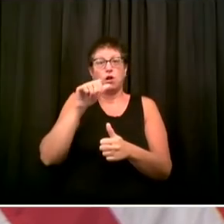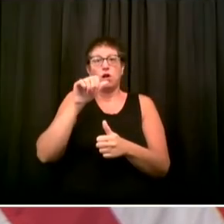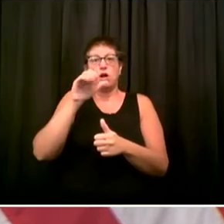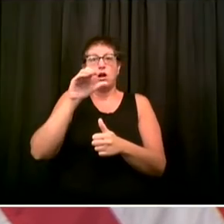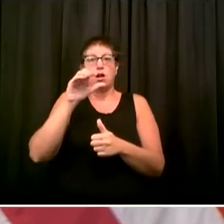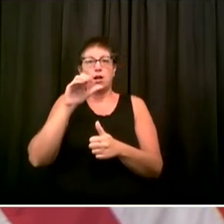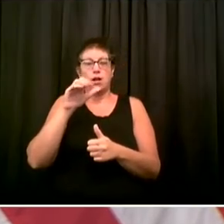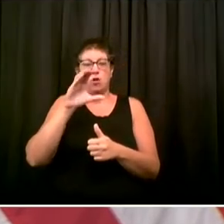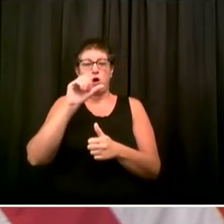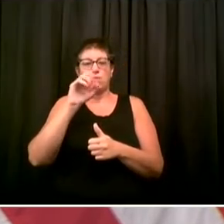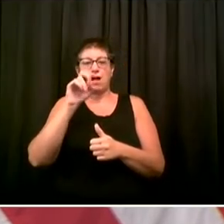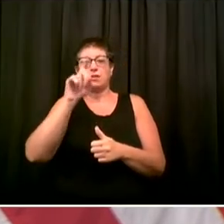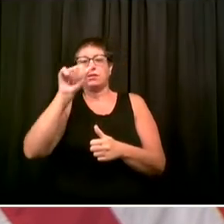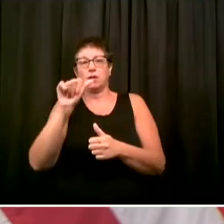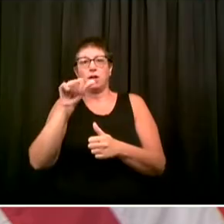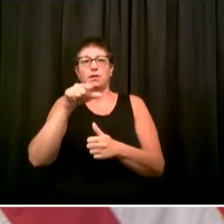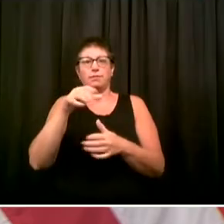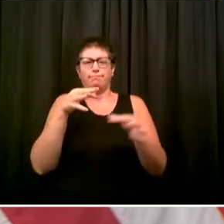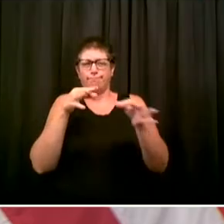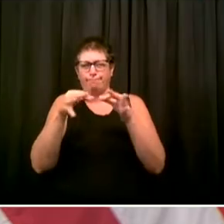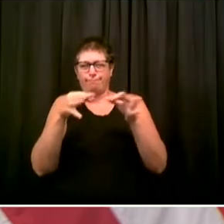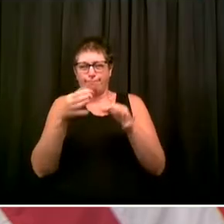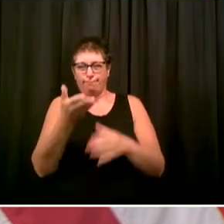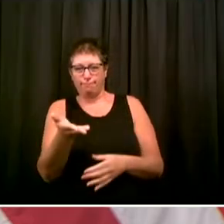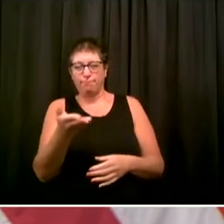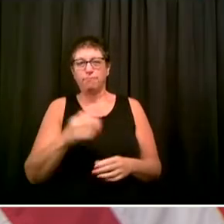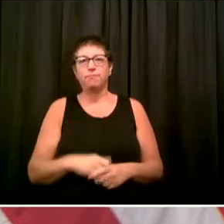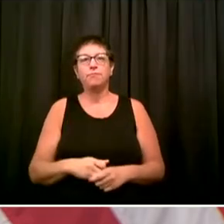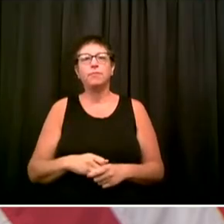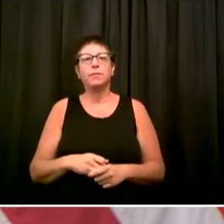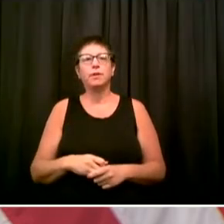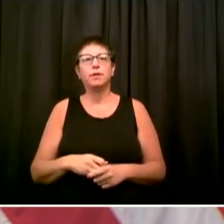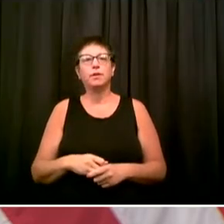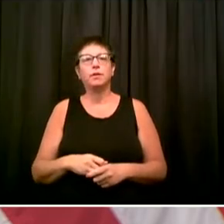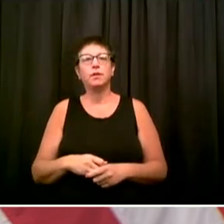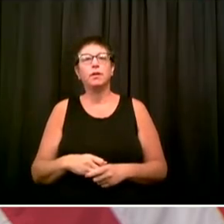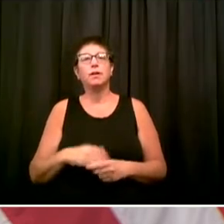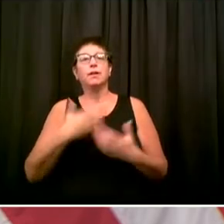IS OUR CHANCELLOR.